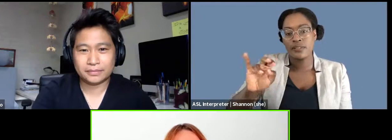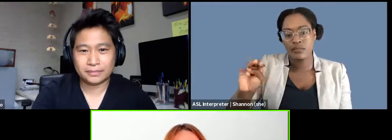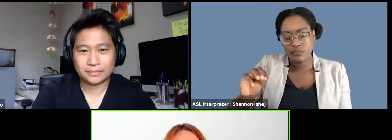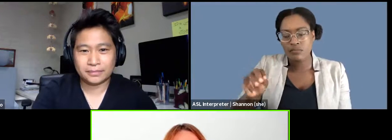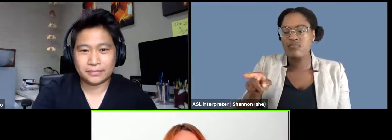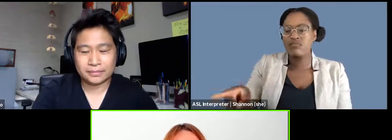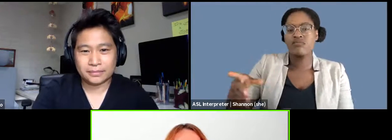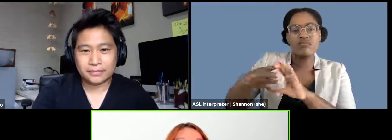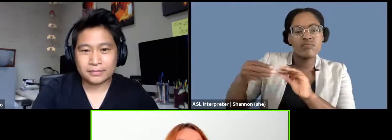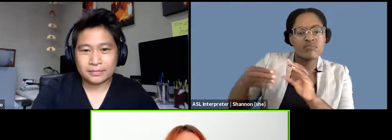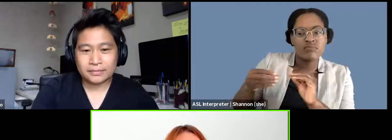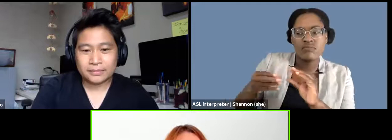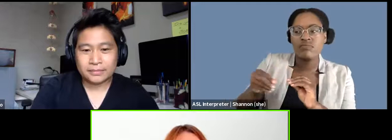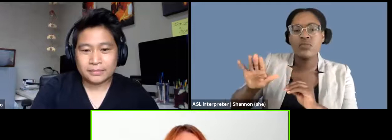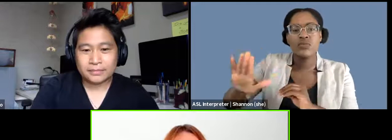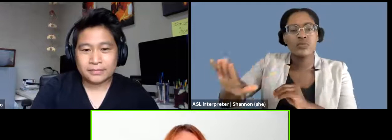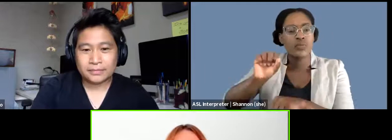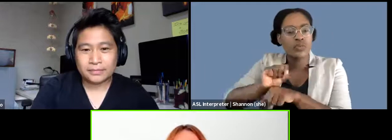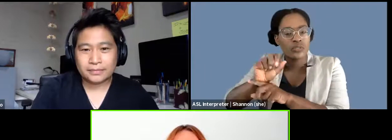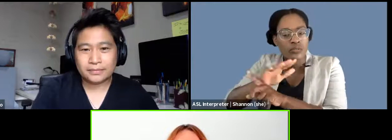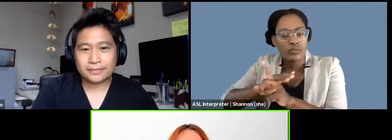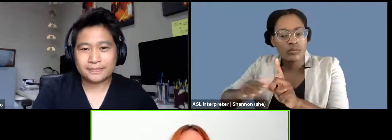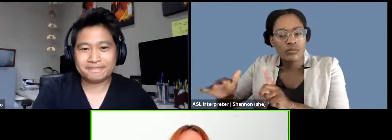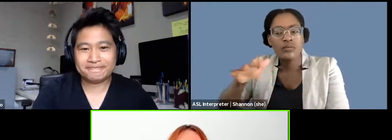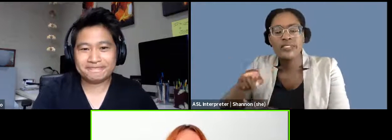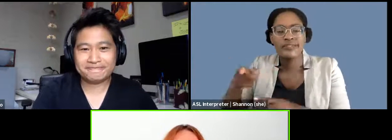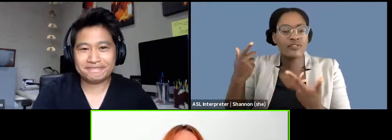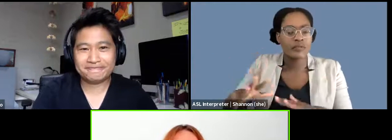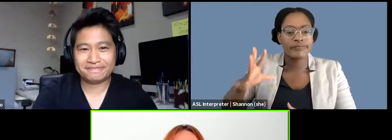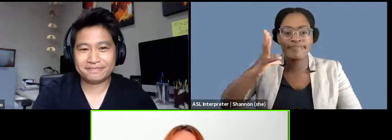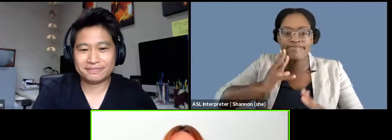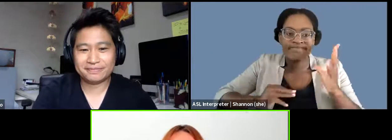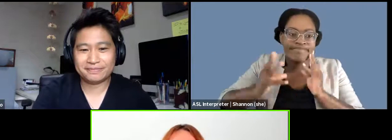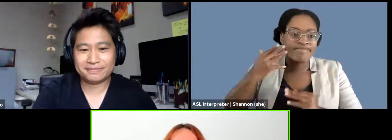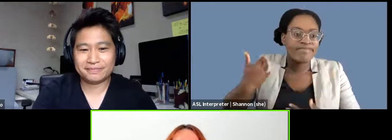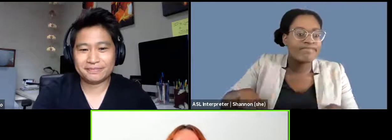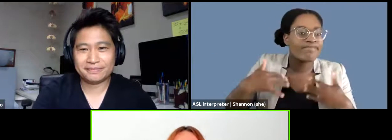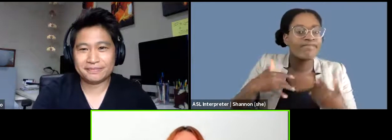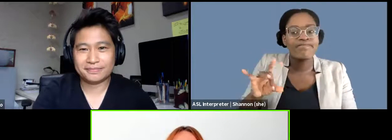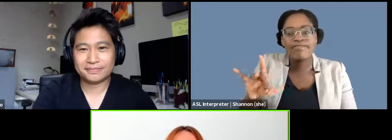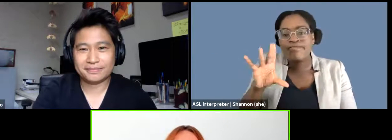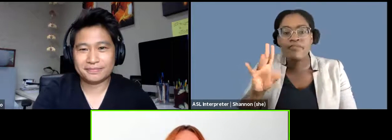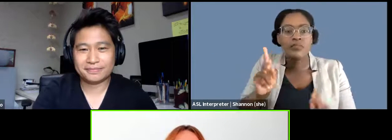in the workplace. A year ago. It was a few months in the pandemic and anti-Asian hate